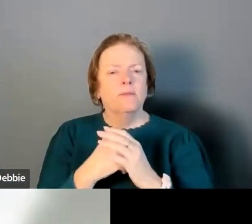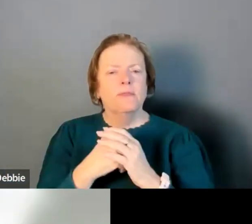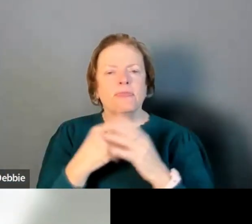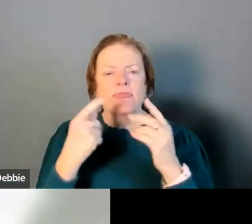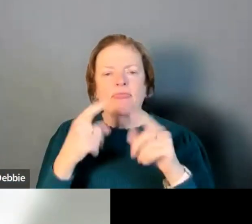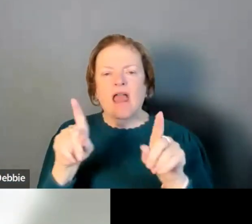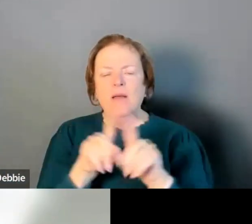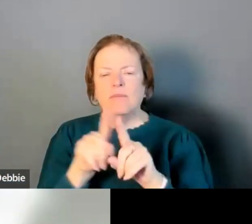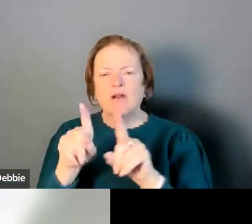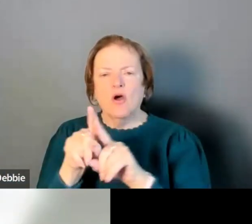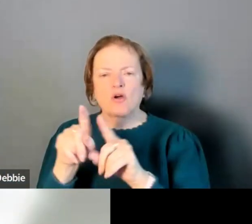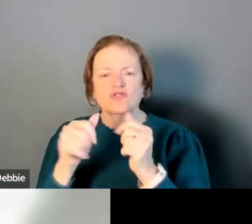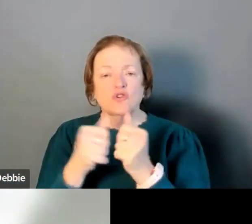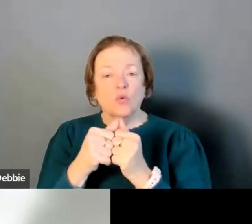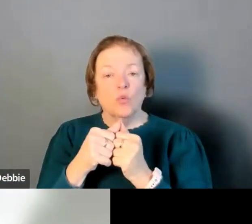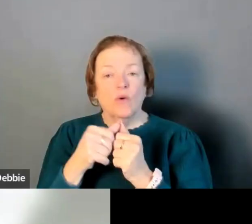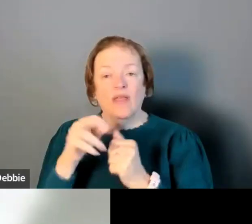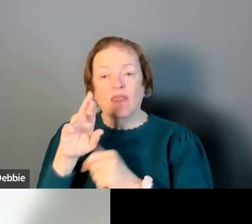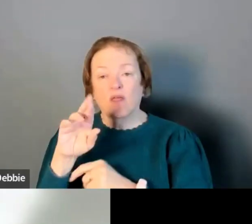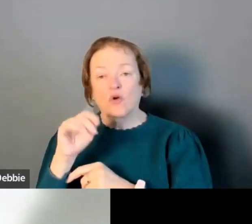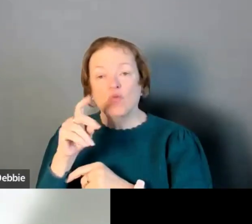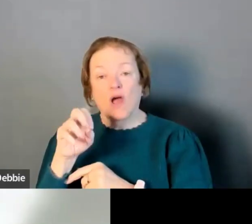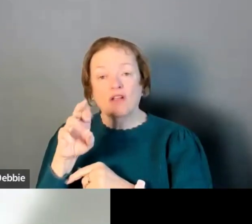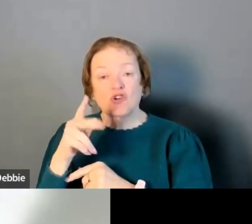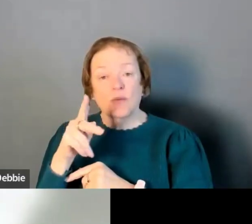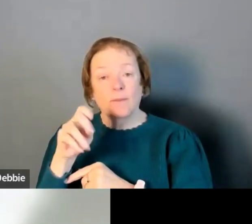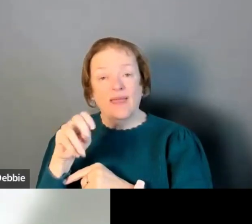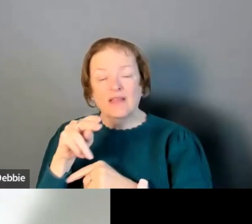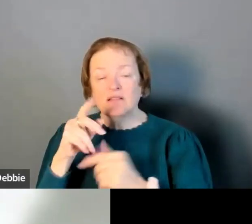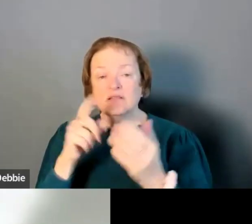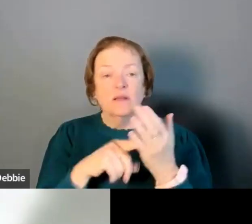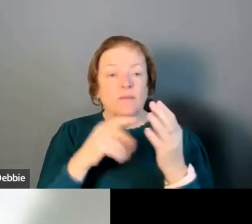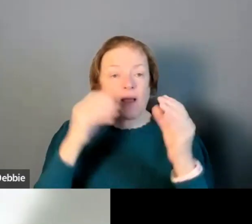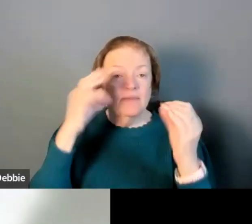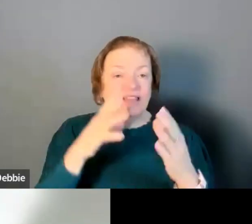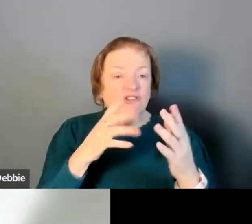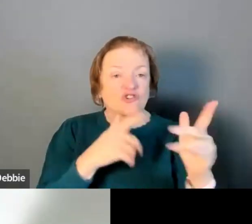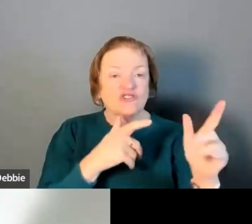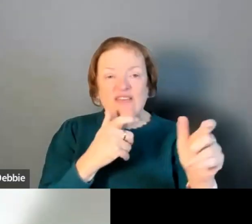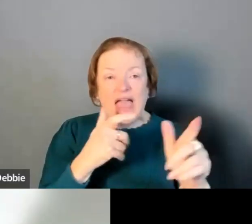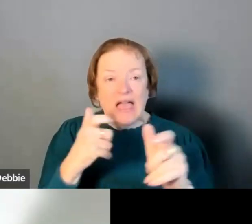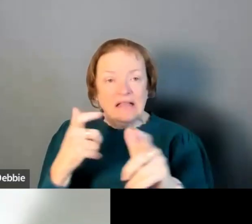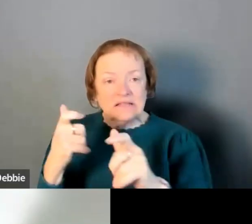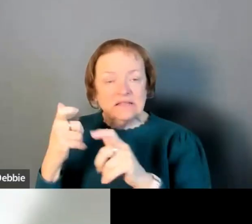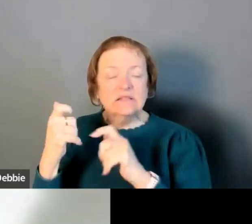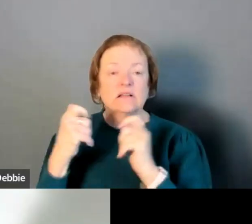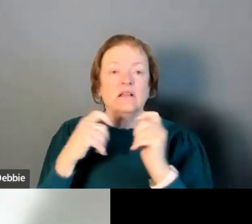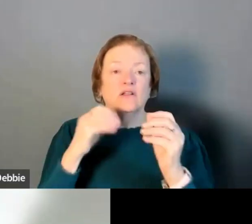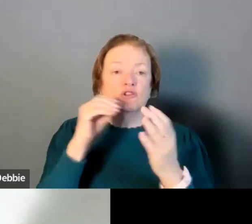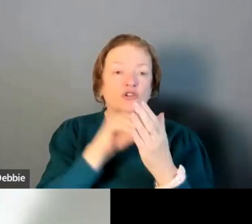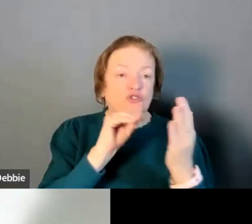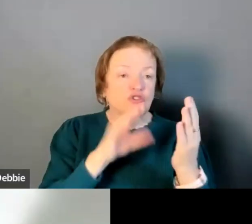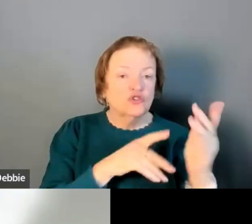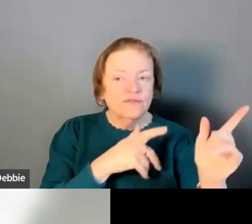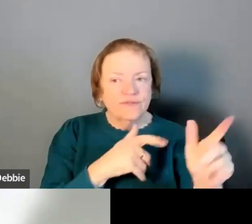Sometimes we are they are the teachers are going really fast, the students are going really fast, and they are just jamming it in, and they are pulling it out.